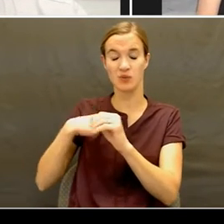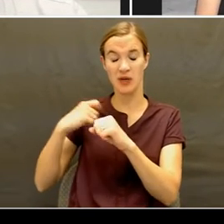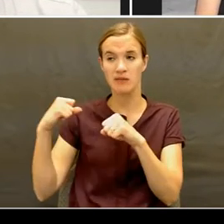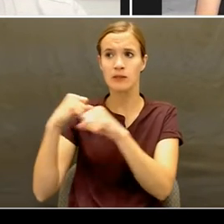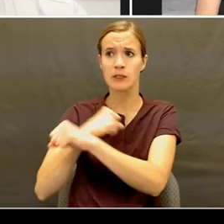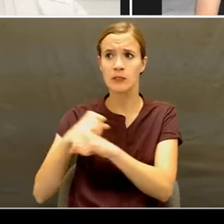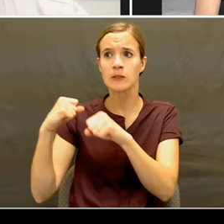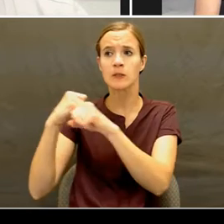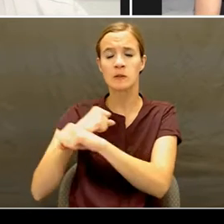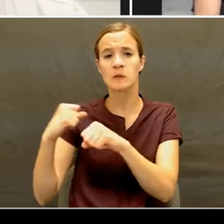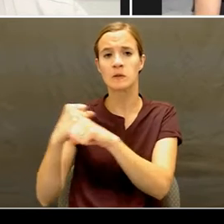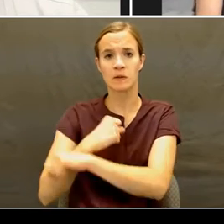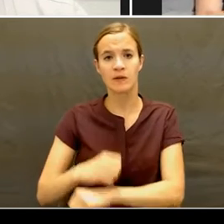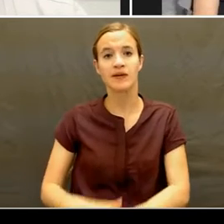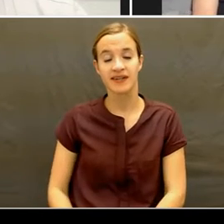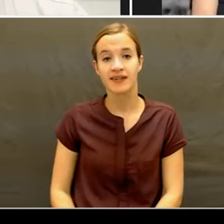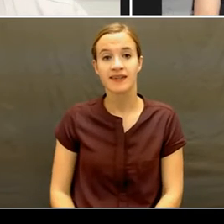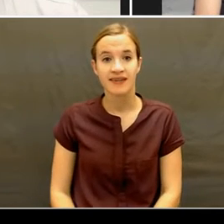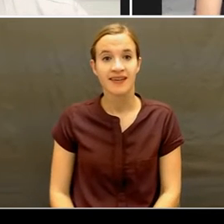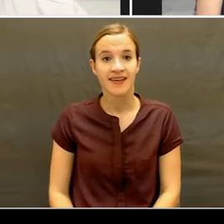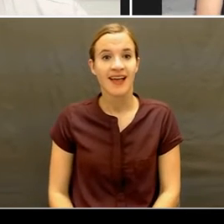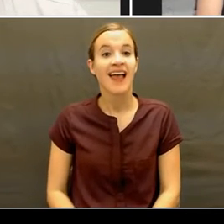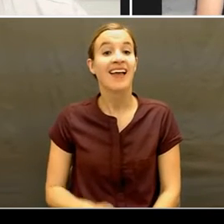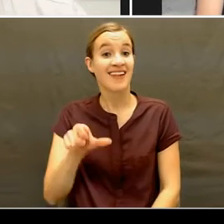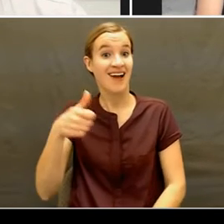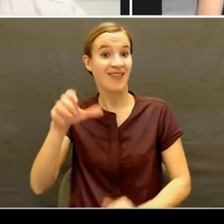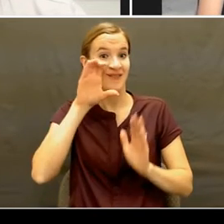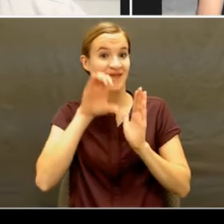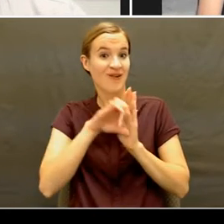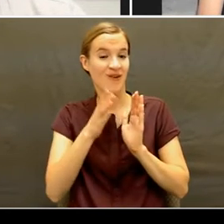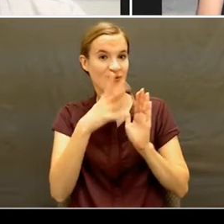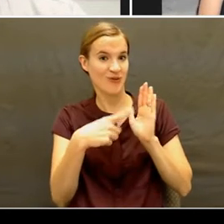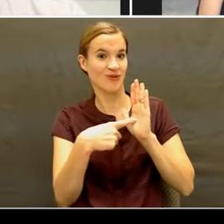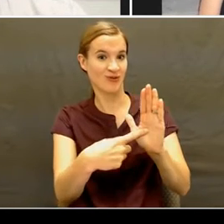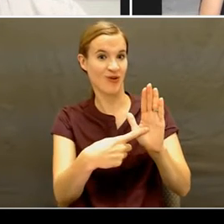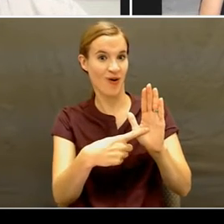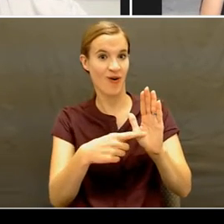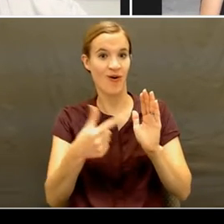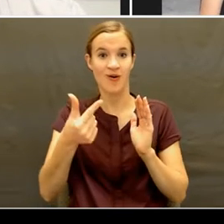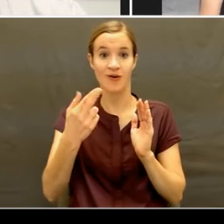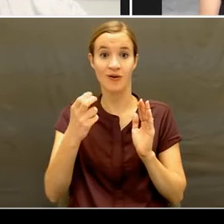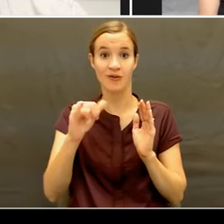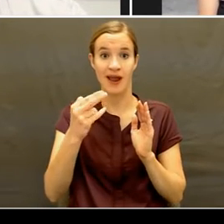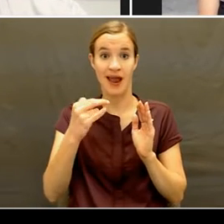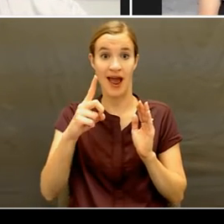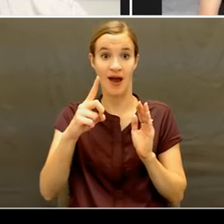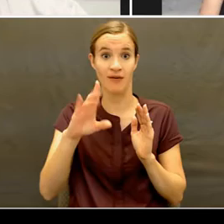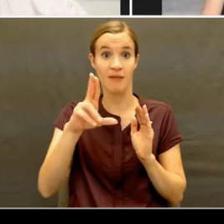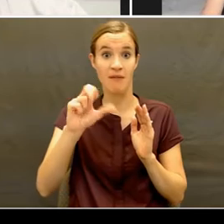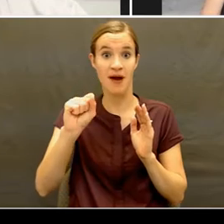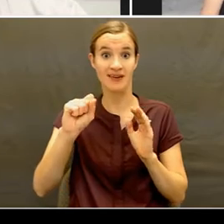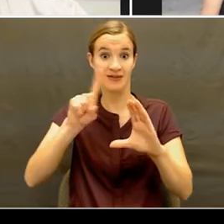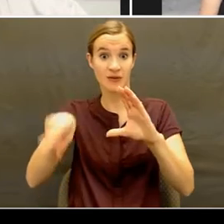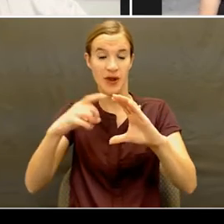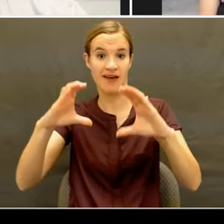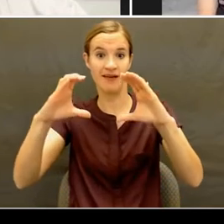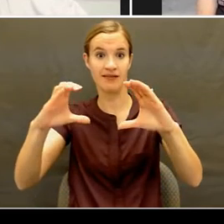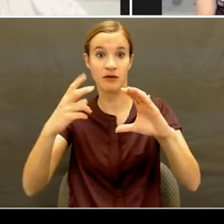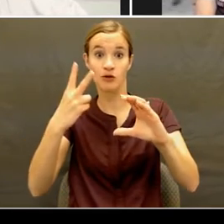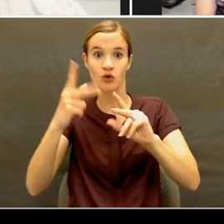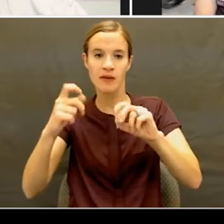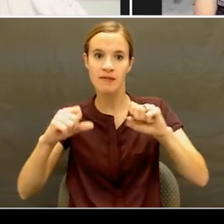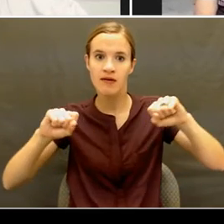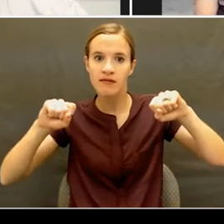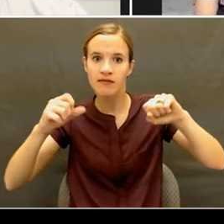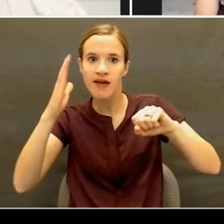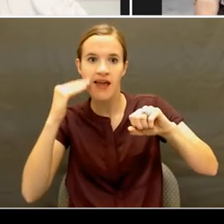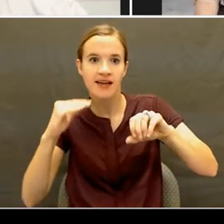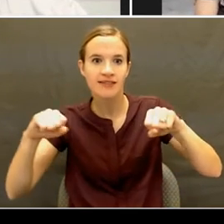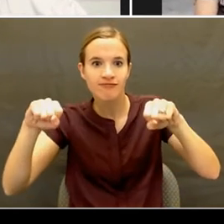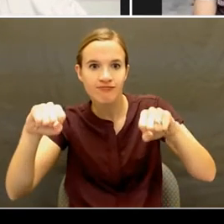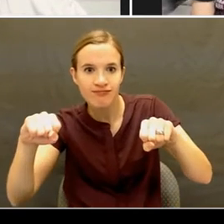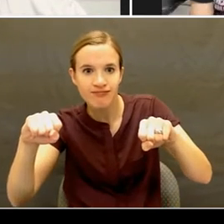the other photos that you really like is the one with two guys underneath the Greyhound bus.